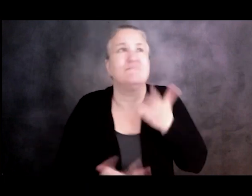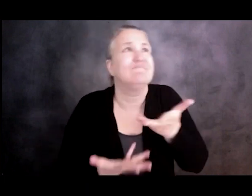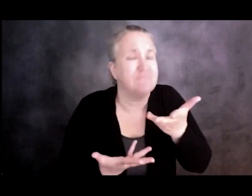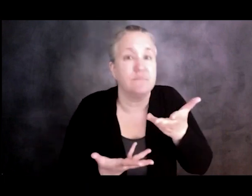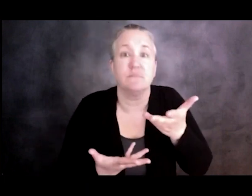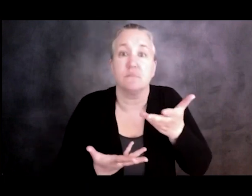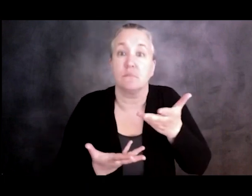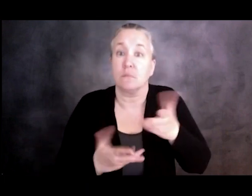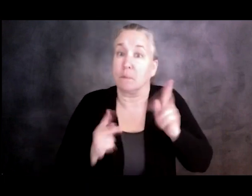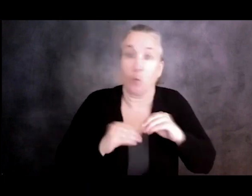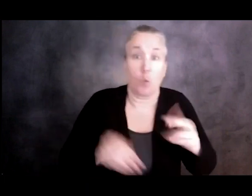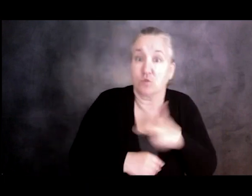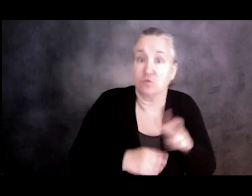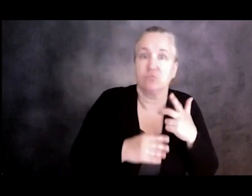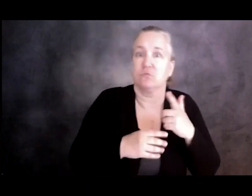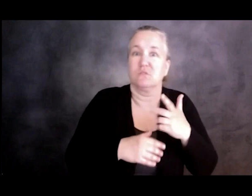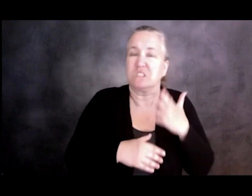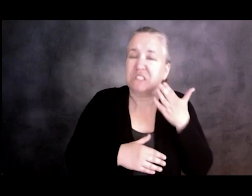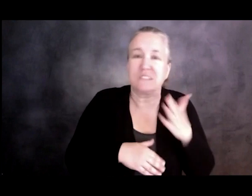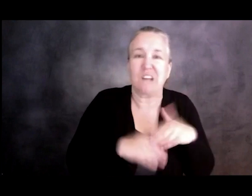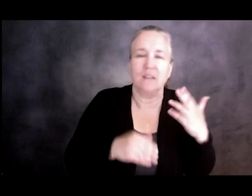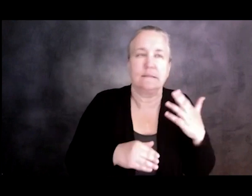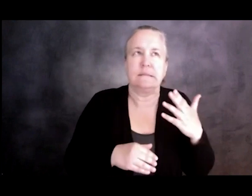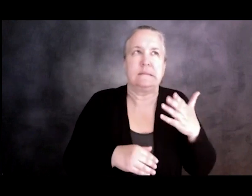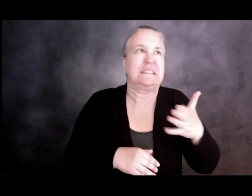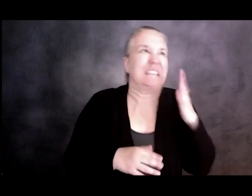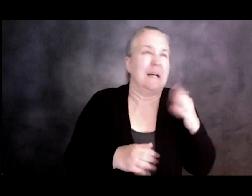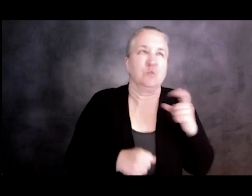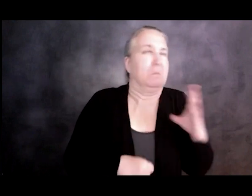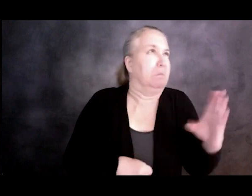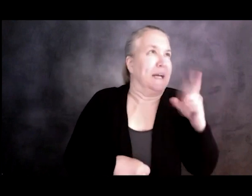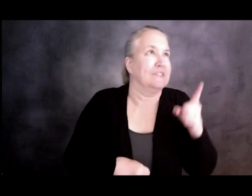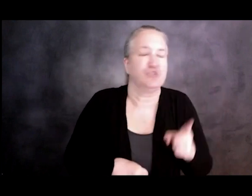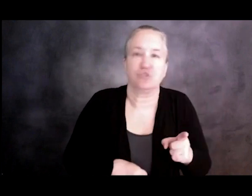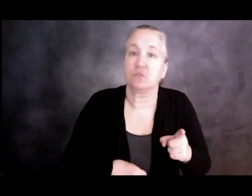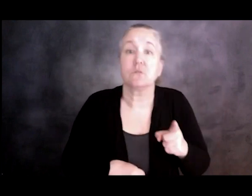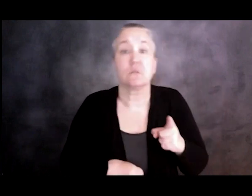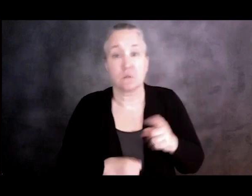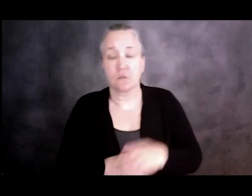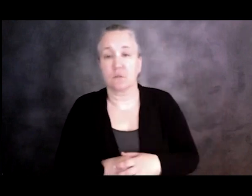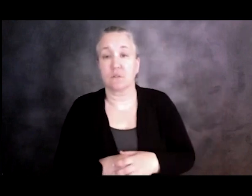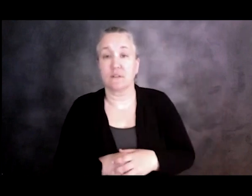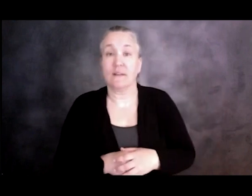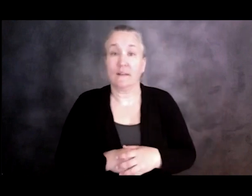The non-faithful cried out, God, you bastard. Faithful or unfaithful, there was no way